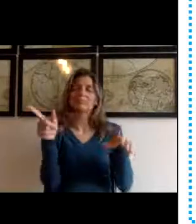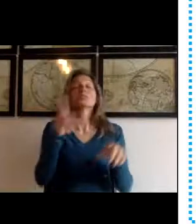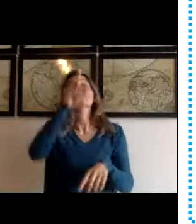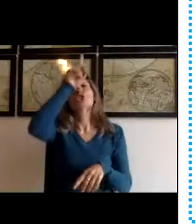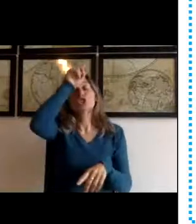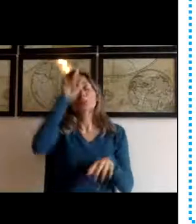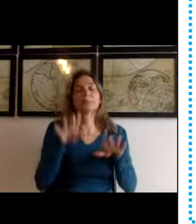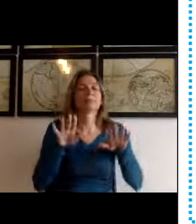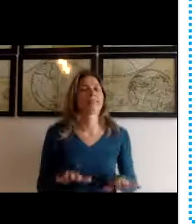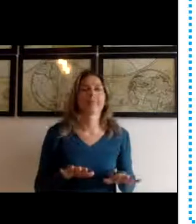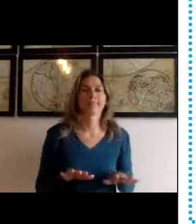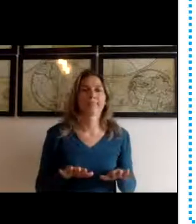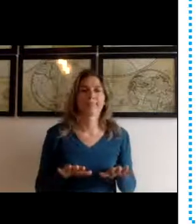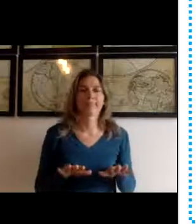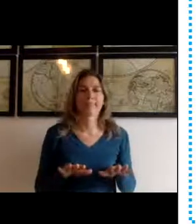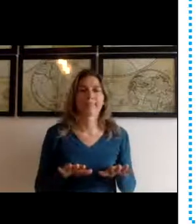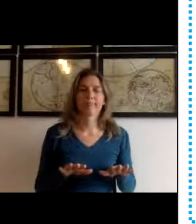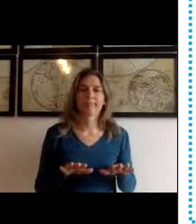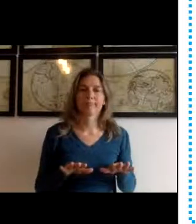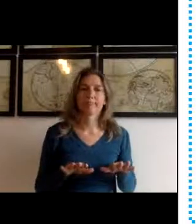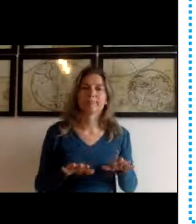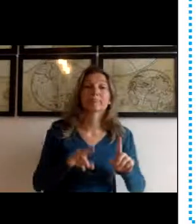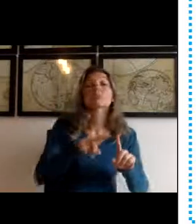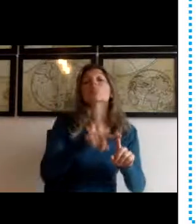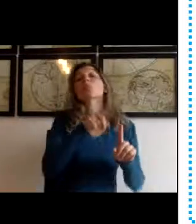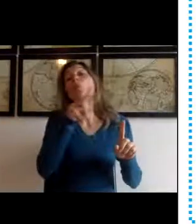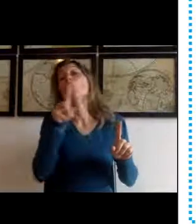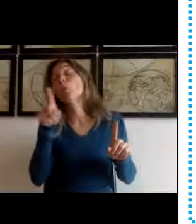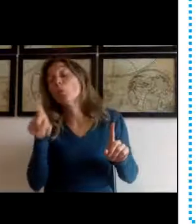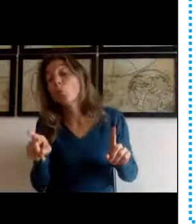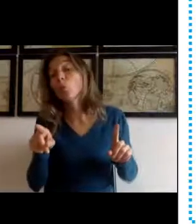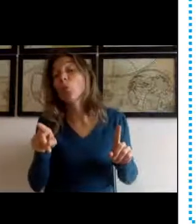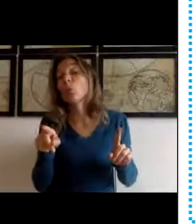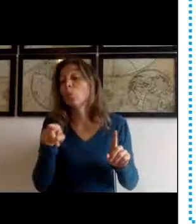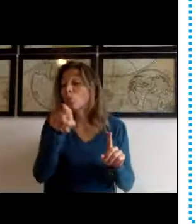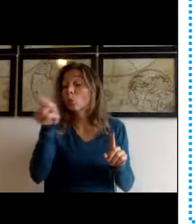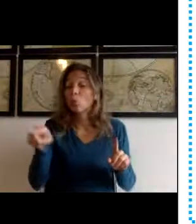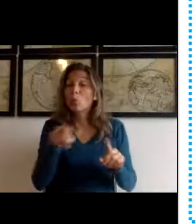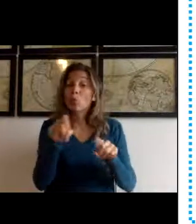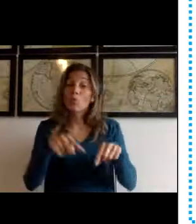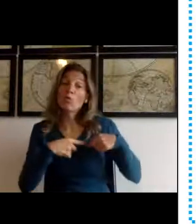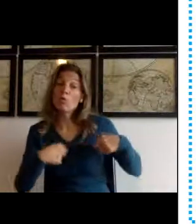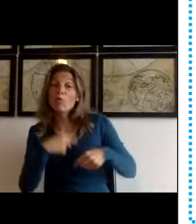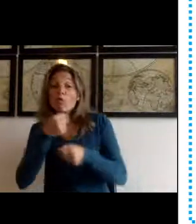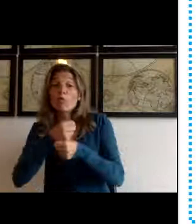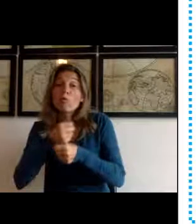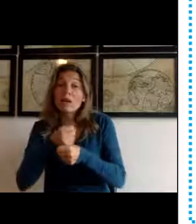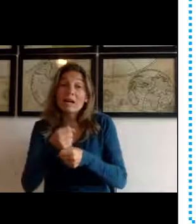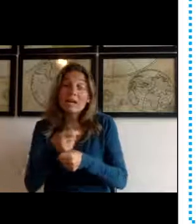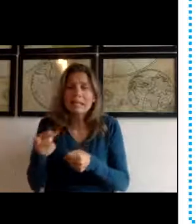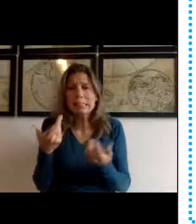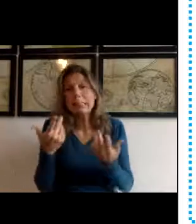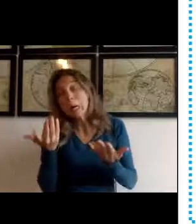And for the other volunteers, they have to think about how to bridge the time until departure.